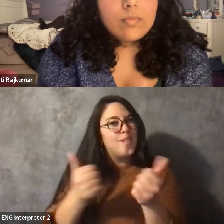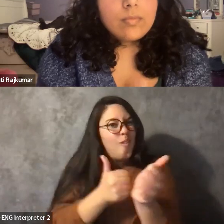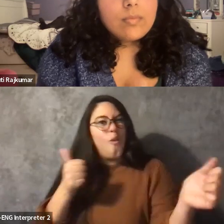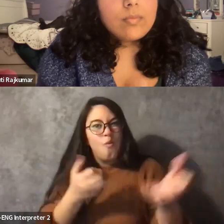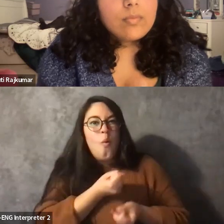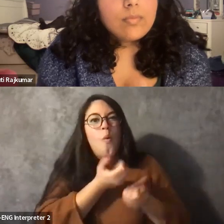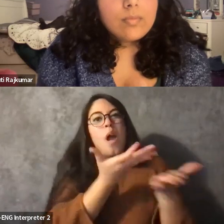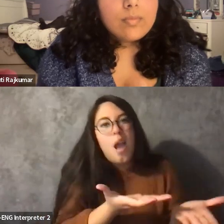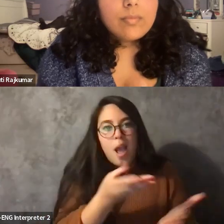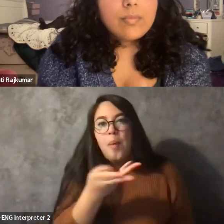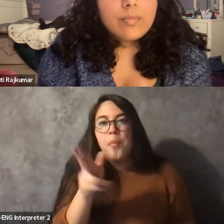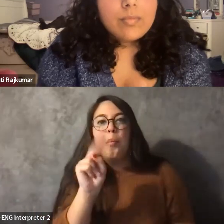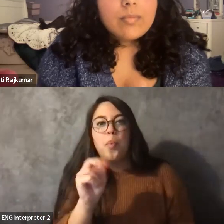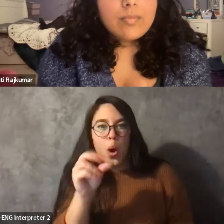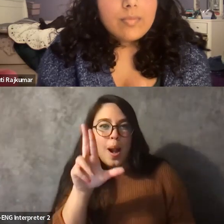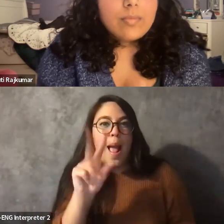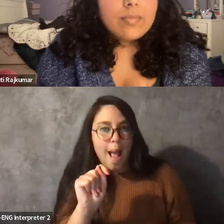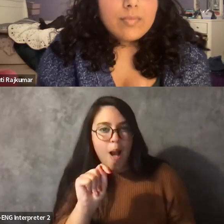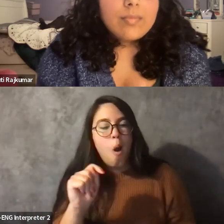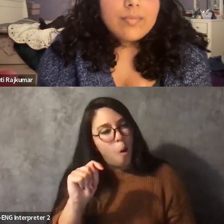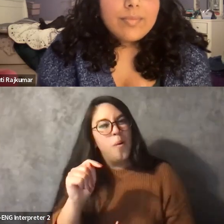That's just kind of it for me.